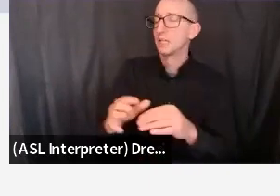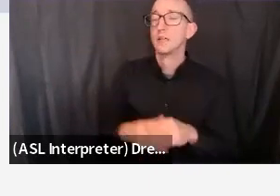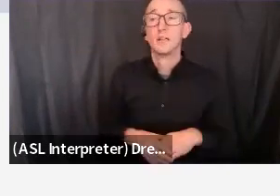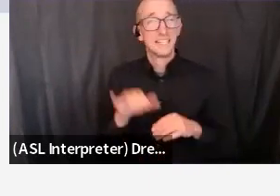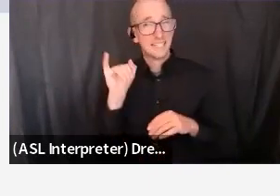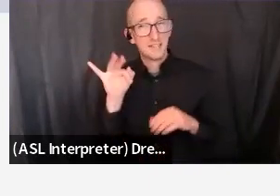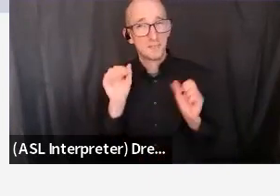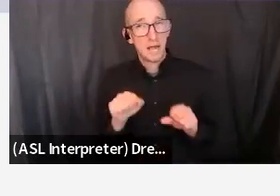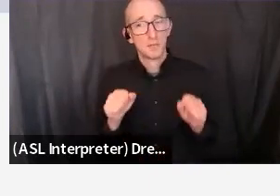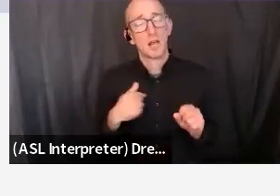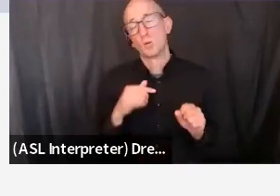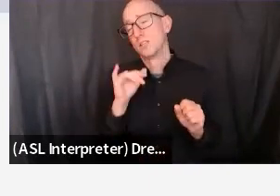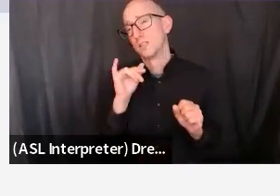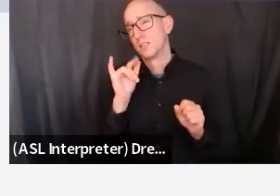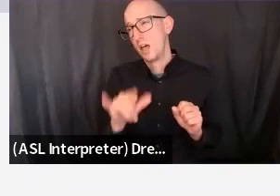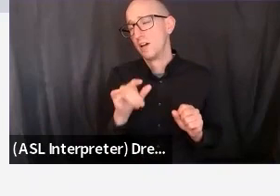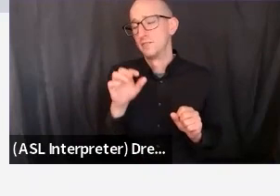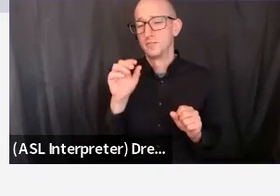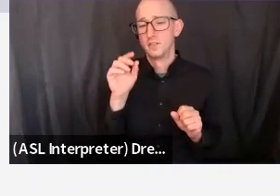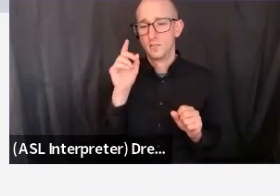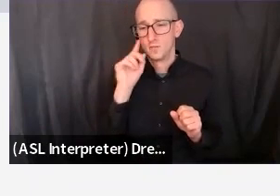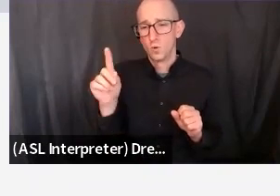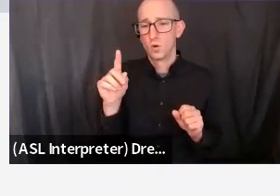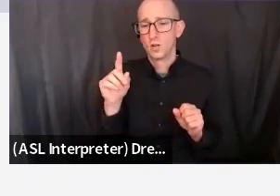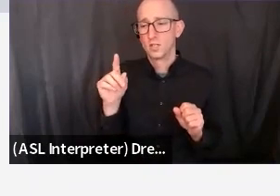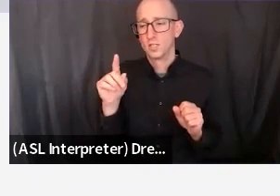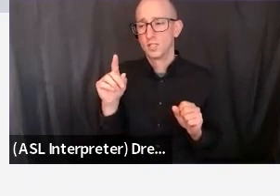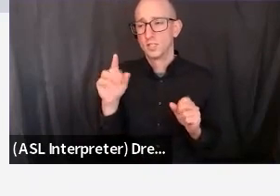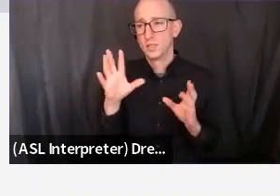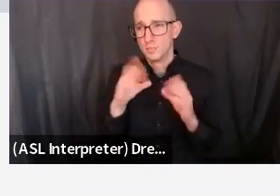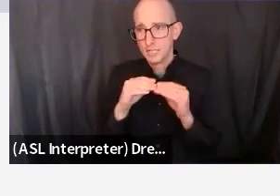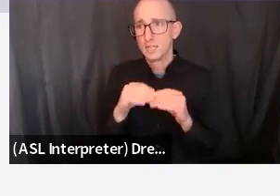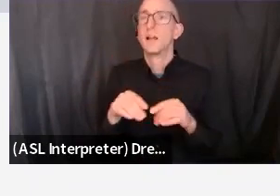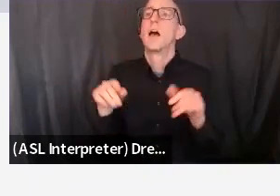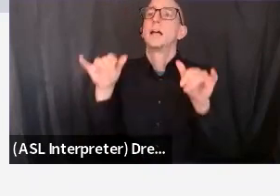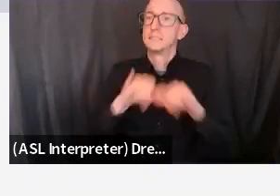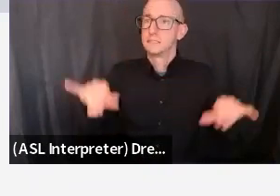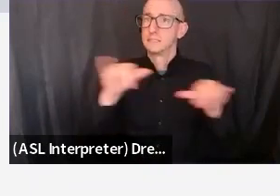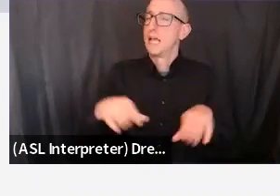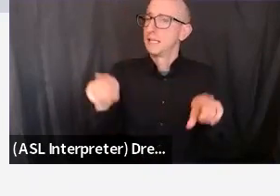human-maintained or human-operated. So we are planning to only fund those pieces of mobile source equipment